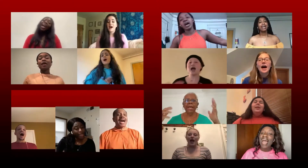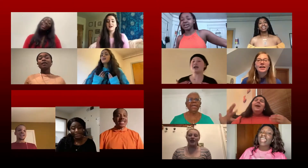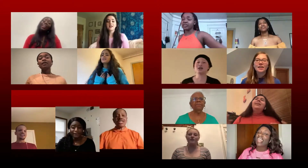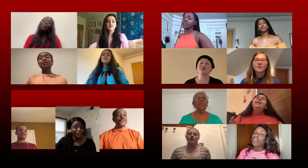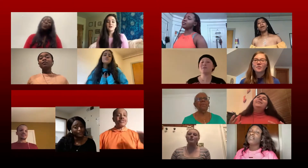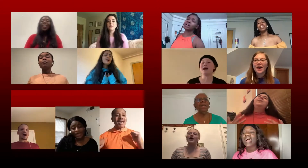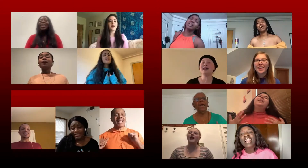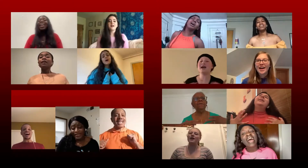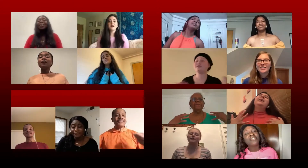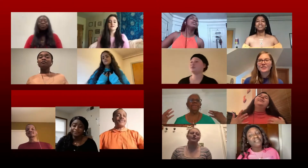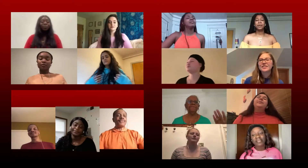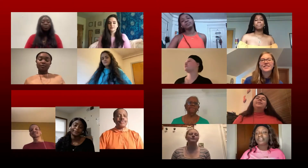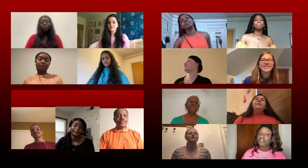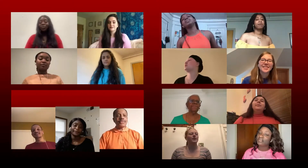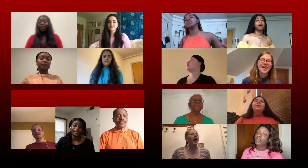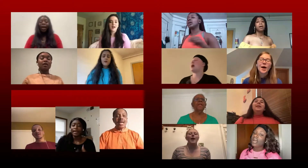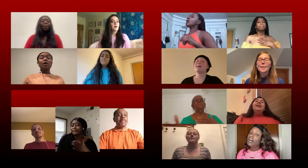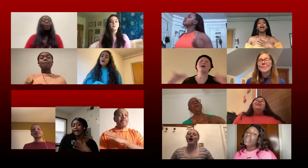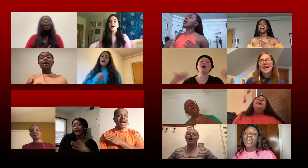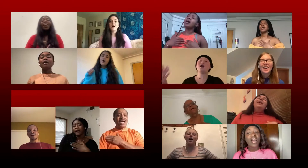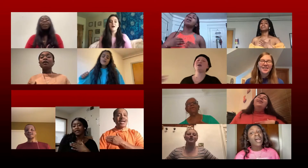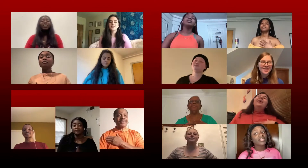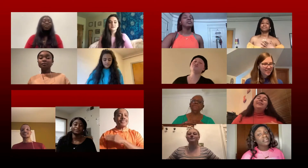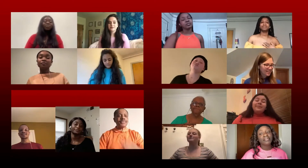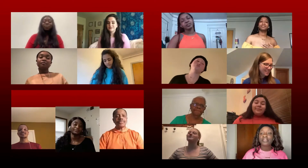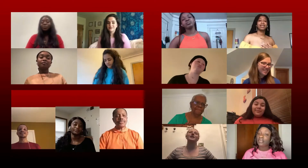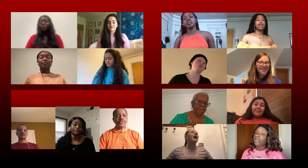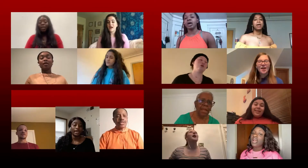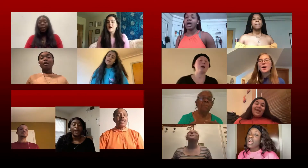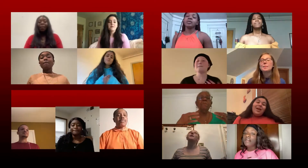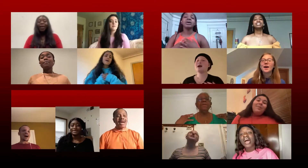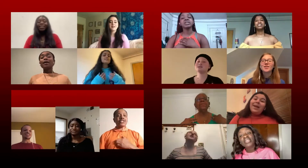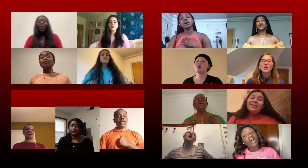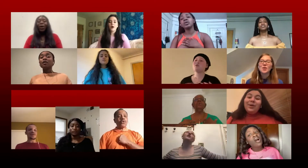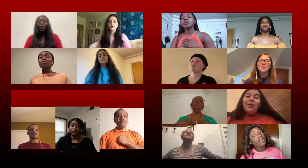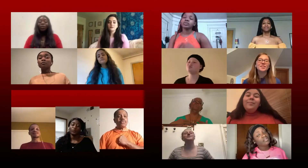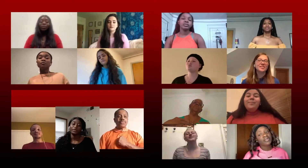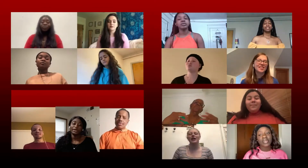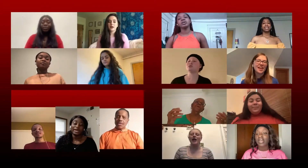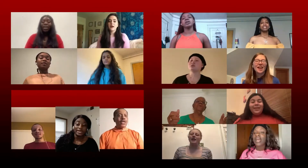I give You my life My heart My soul